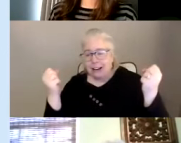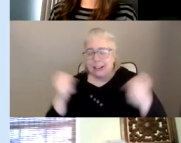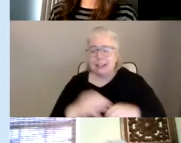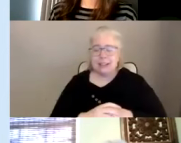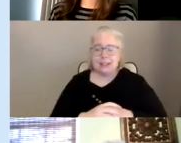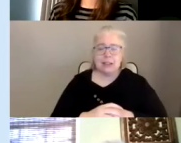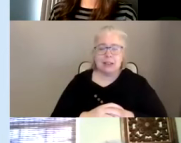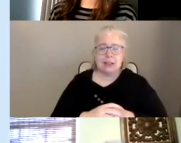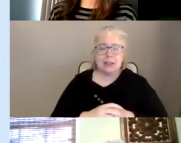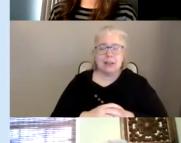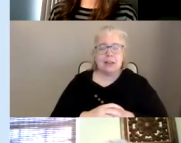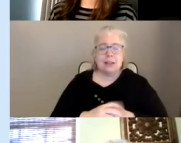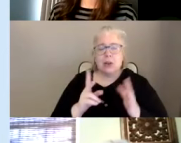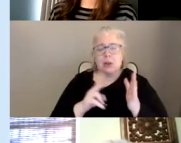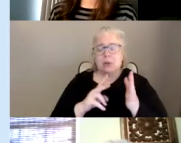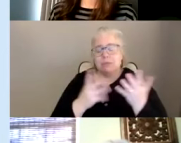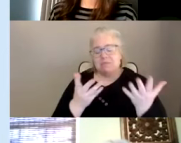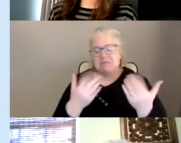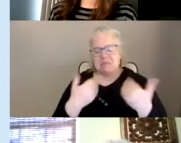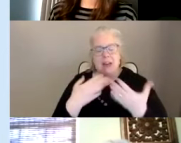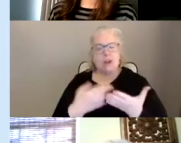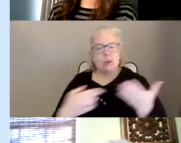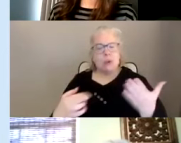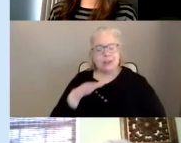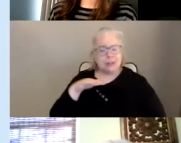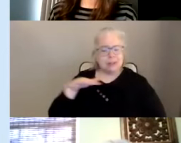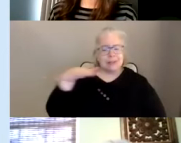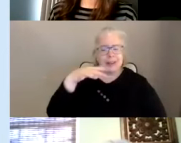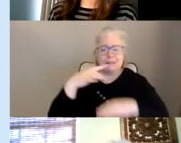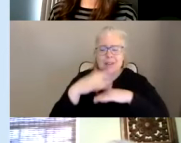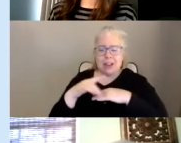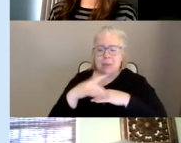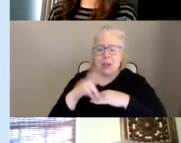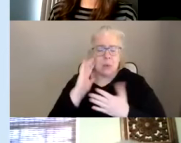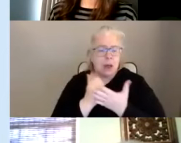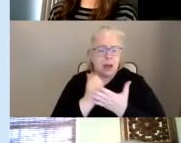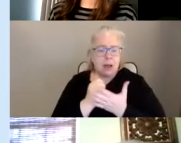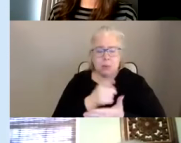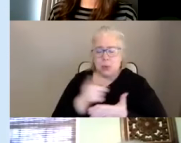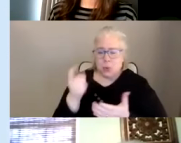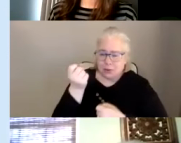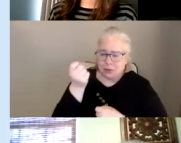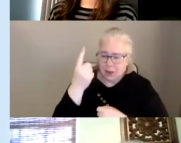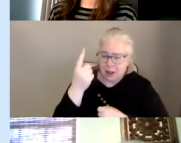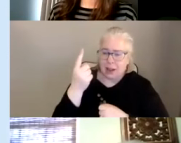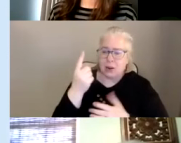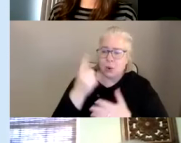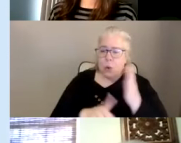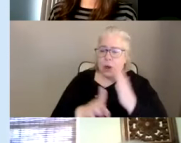So there are resources out there that will help you to understand what your community looks like